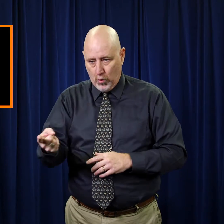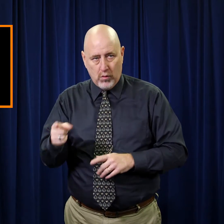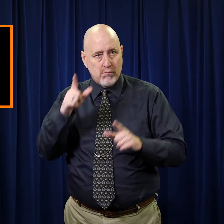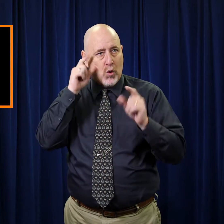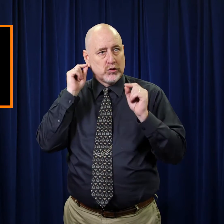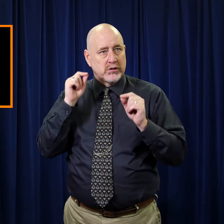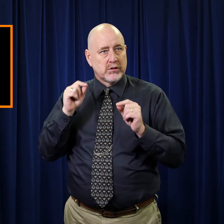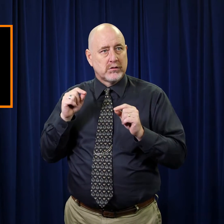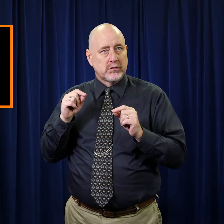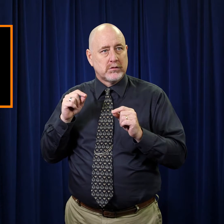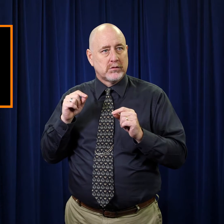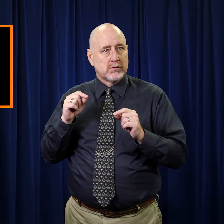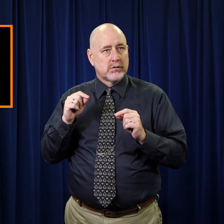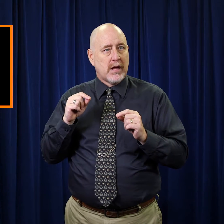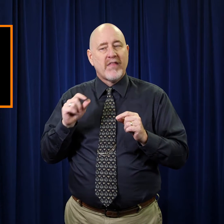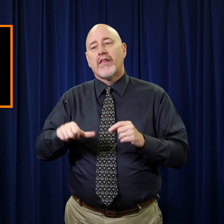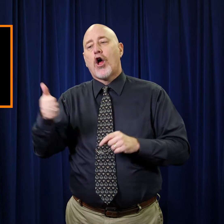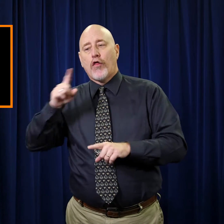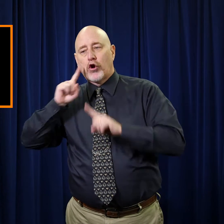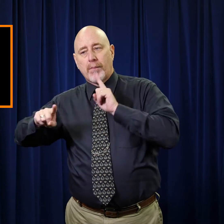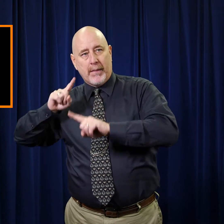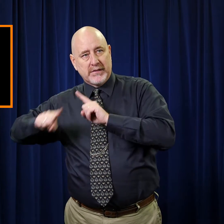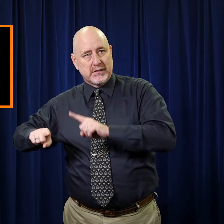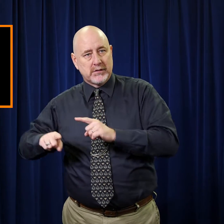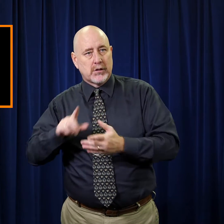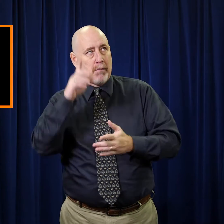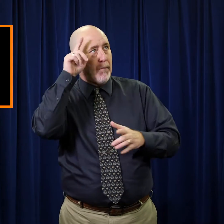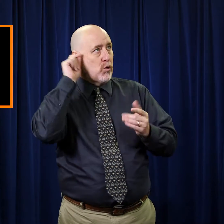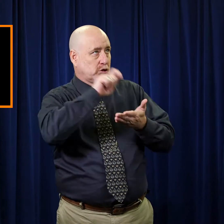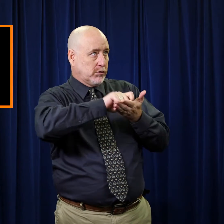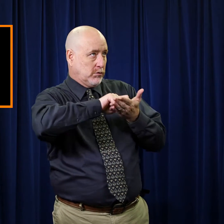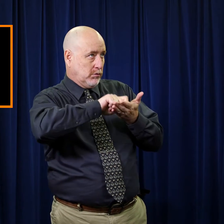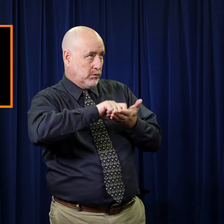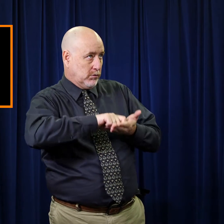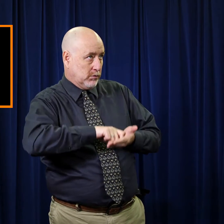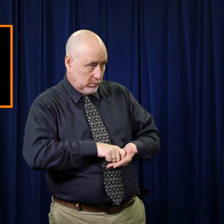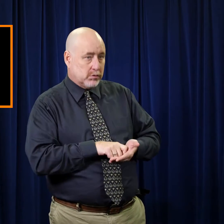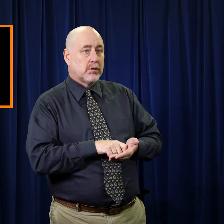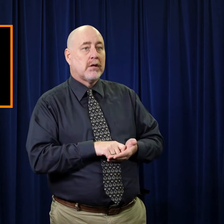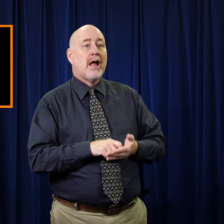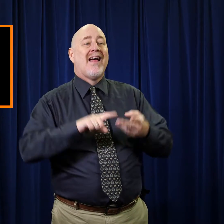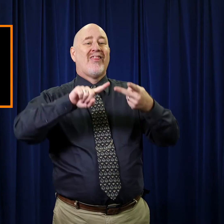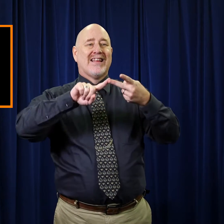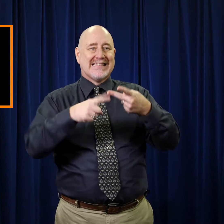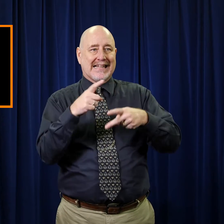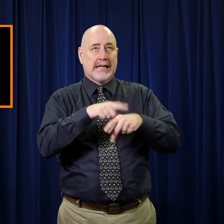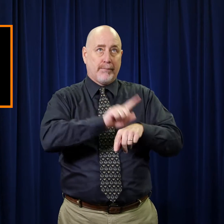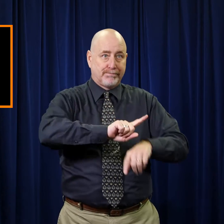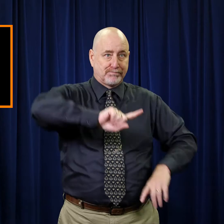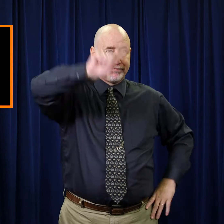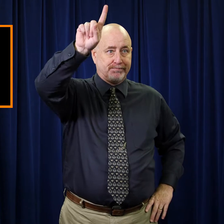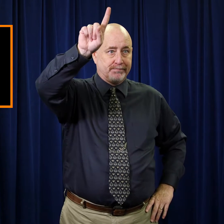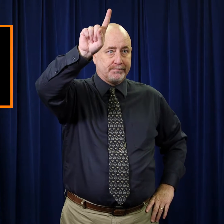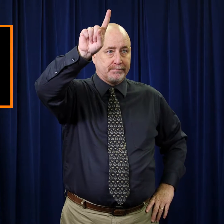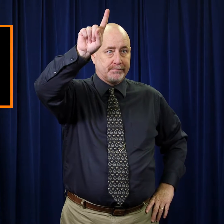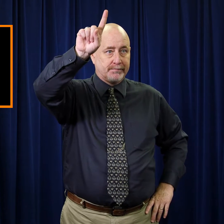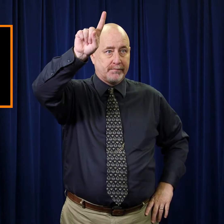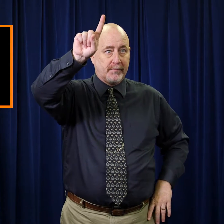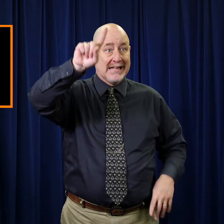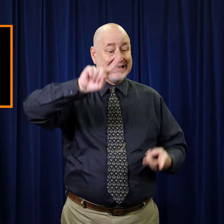Commandments. He gives Moses many other commandments for Israel. Moses writes them down. Now here's the second time up the mountain.